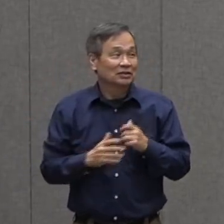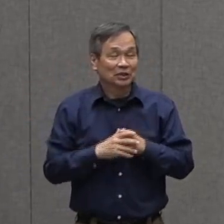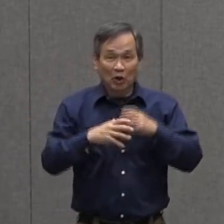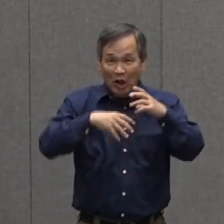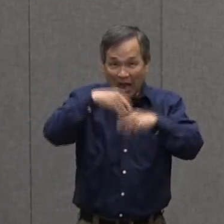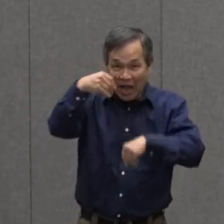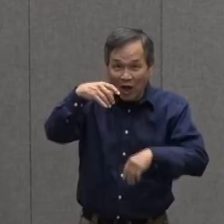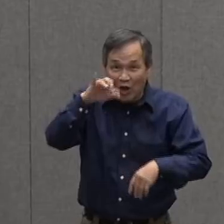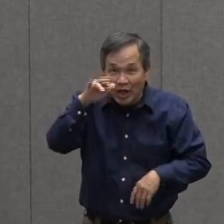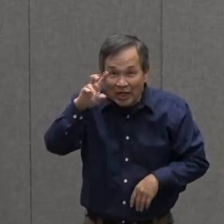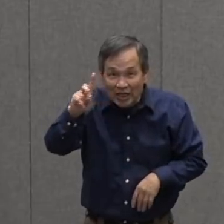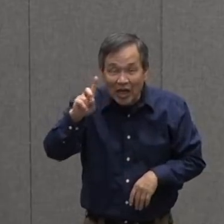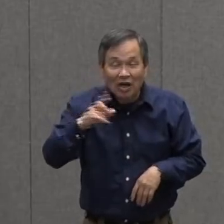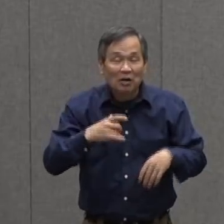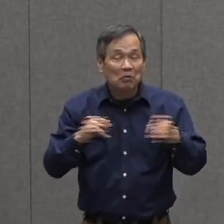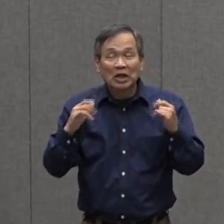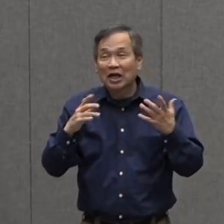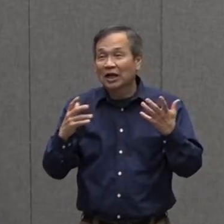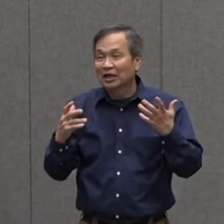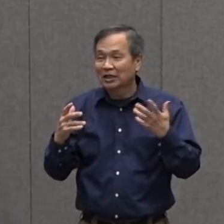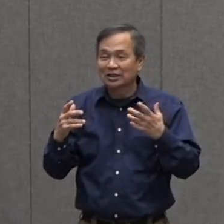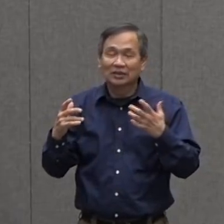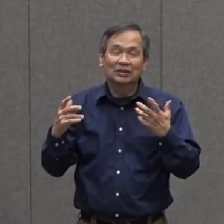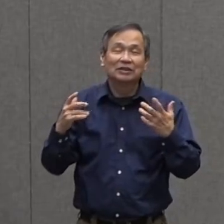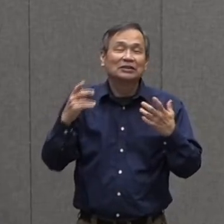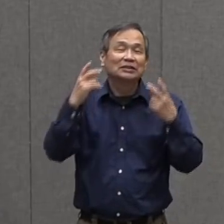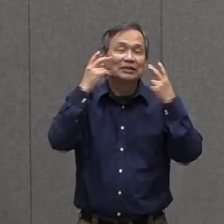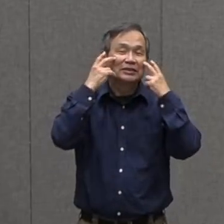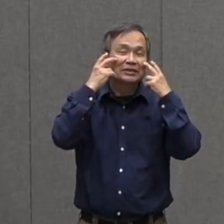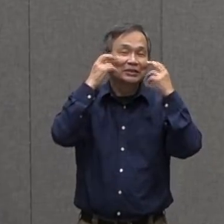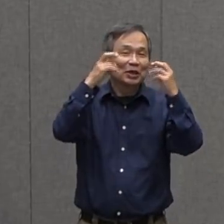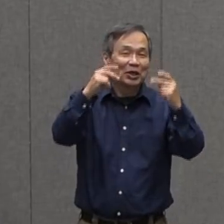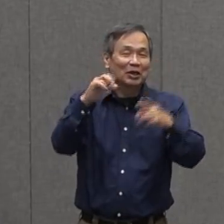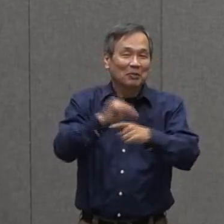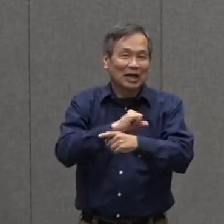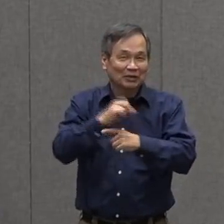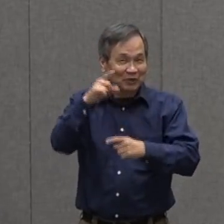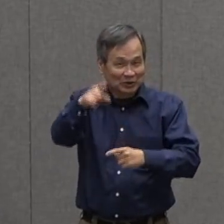and call out common and proper nouns. It's a really good practice for you.